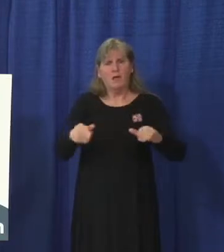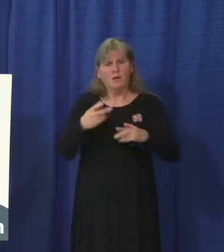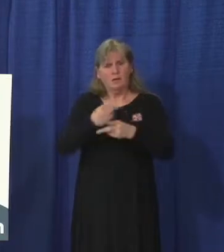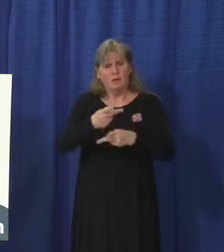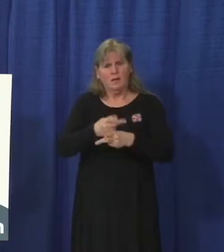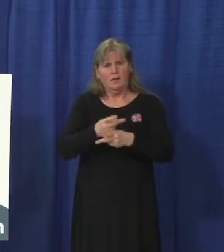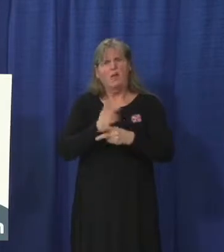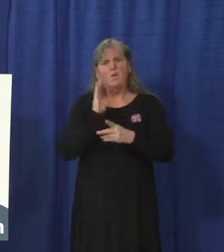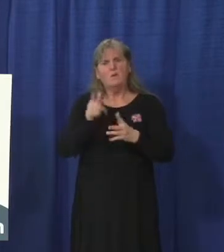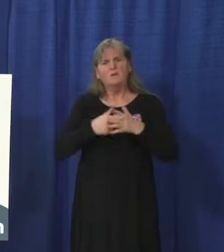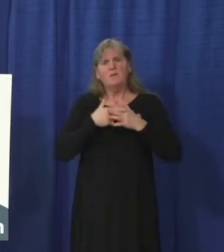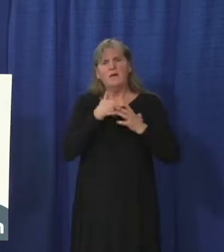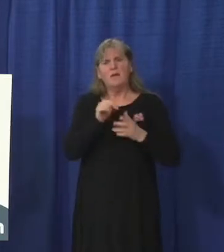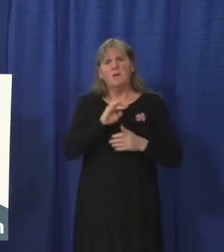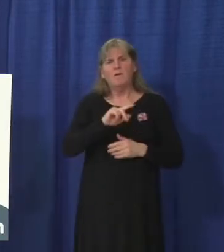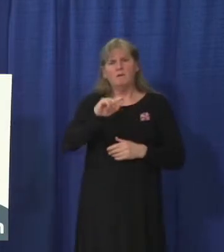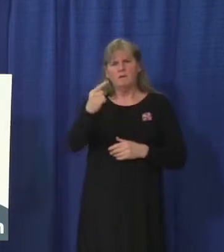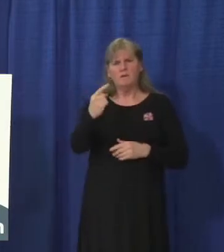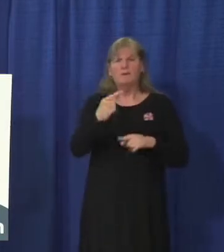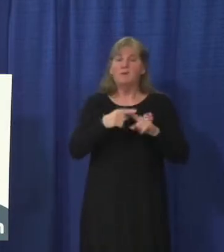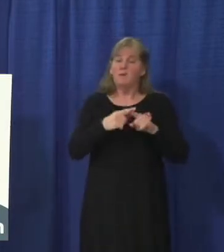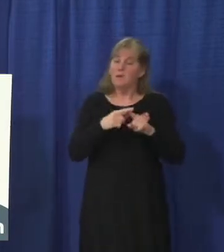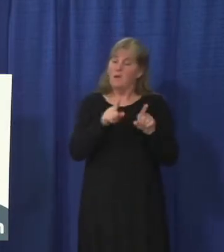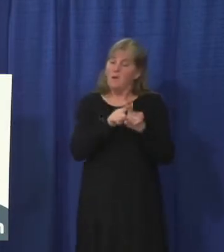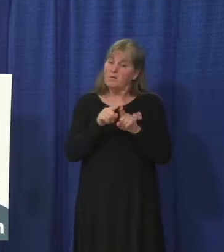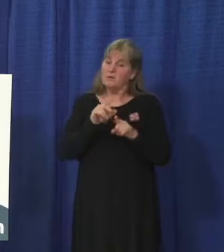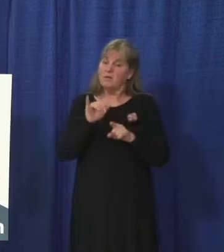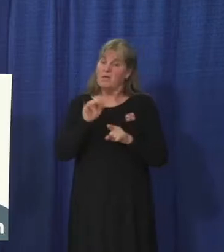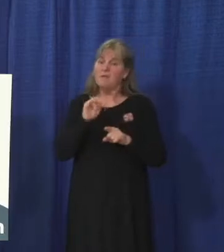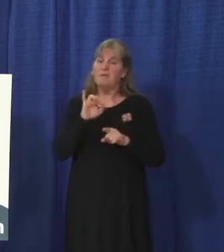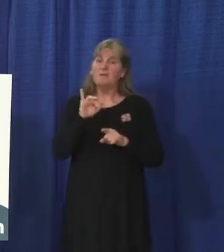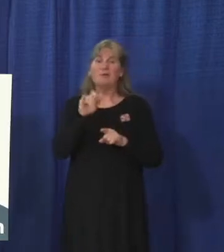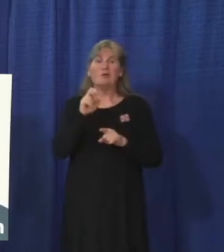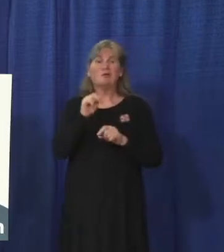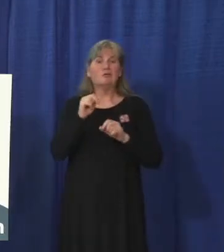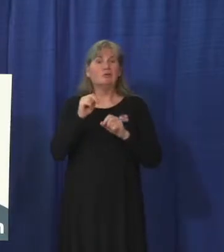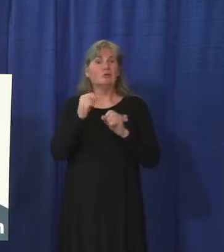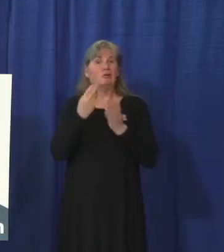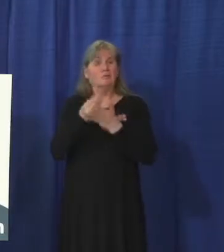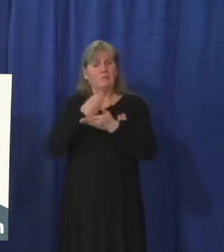infrastructure budgets that the territory is ever seen.